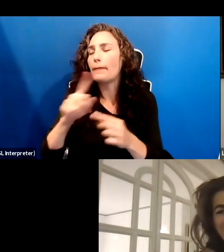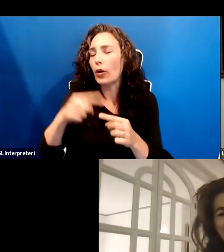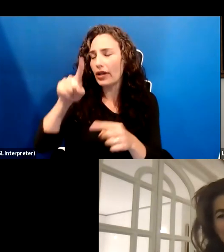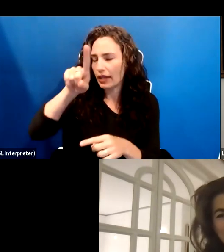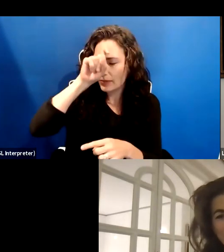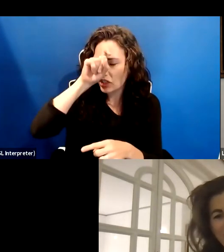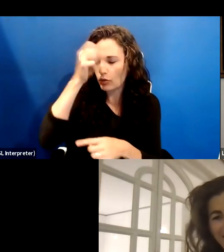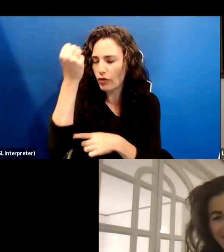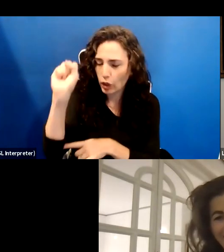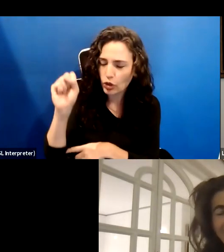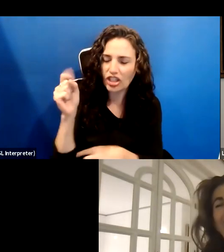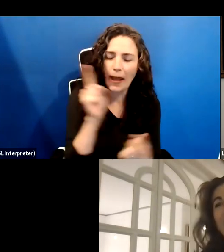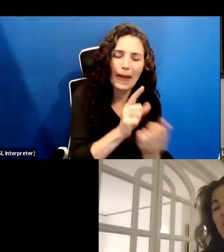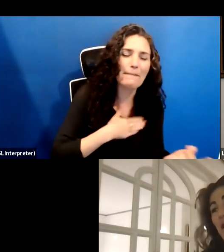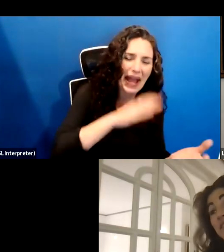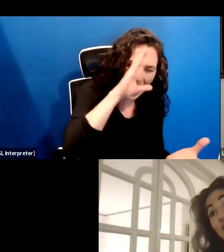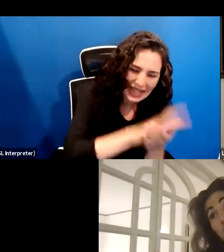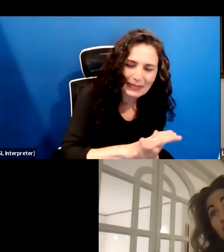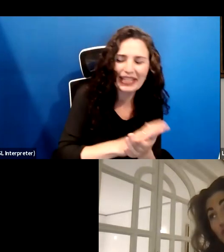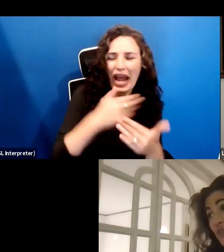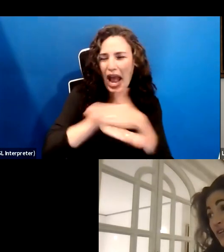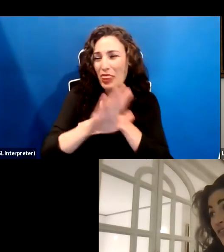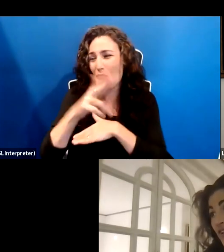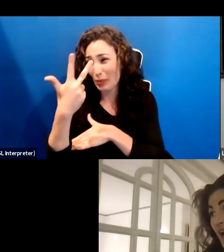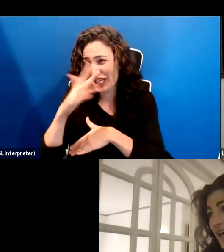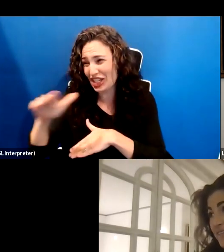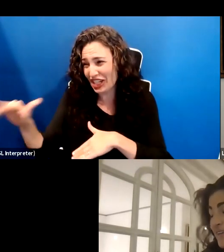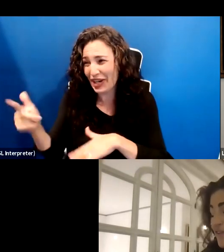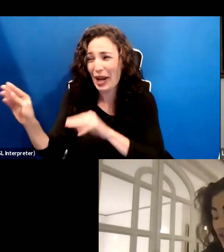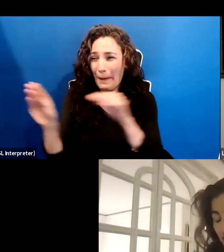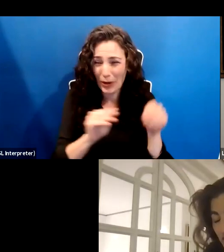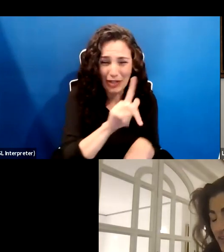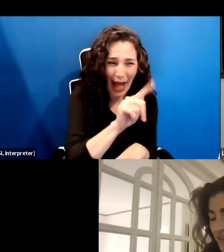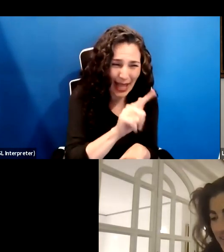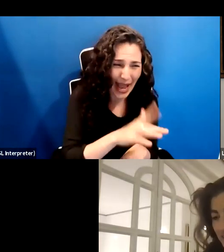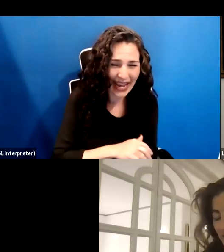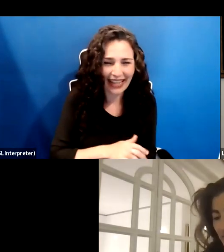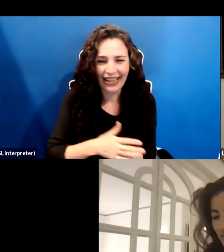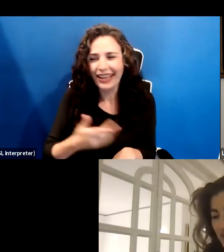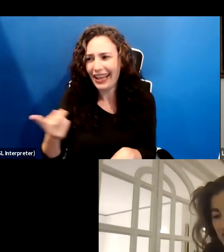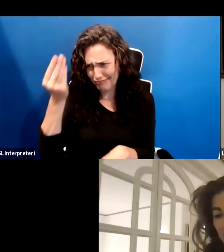and then I went moved to LA and Mark said, "You know, you should finish this class." And as a good student, I decided to finish it,